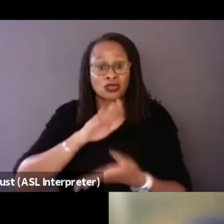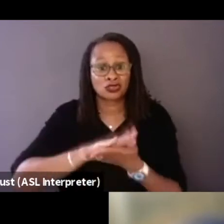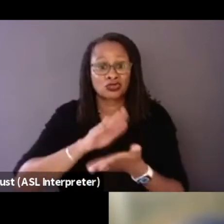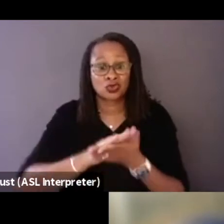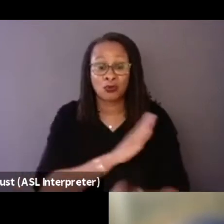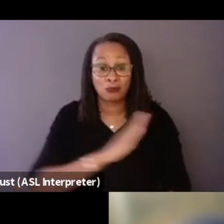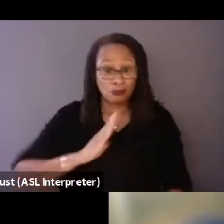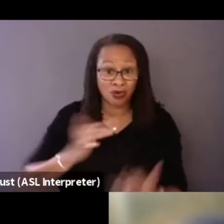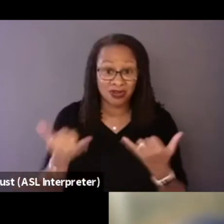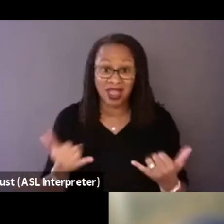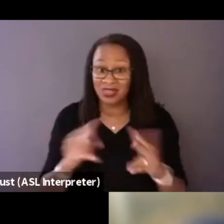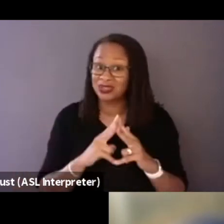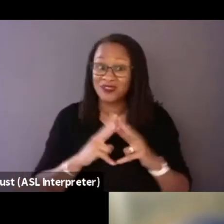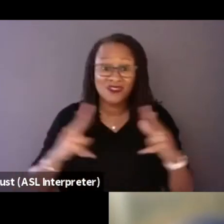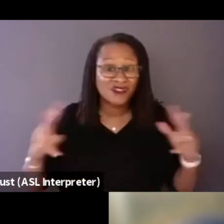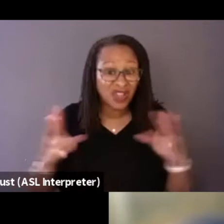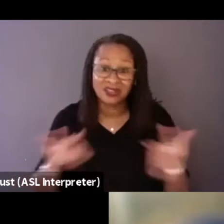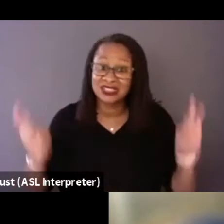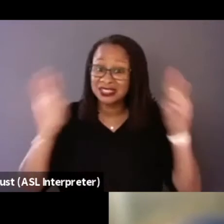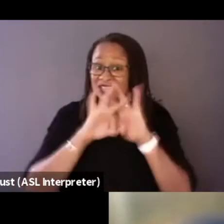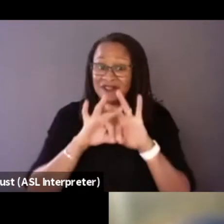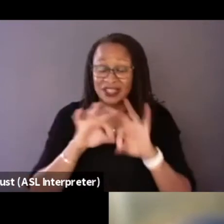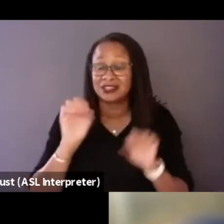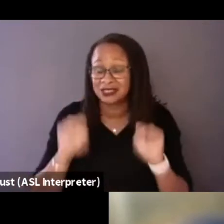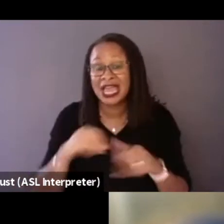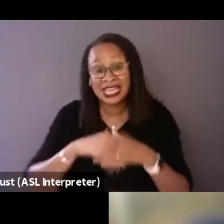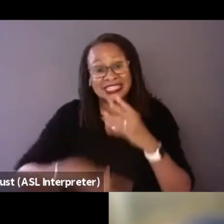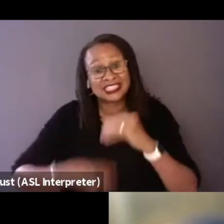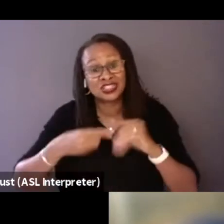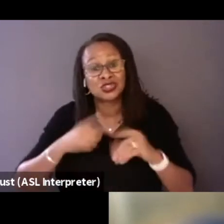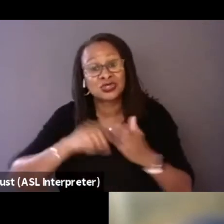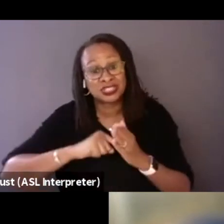but that was very significant, in addition to this initiative to remove the kids from the school.